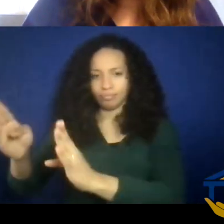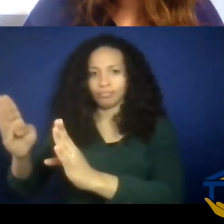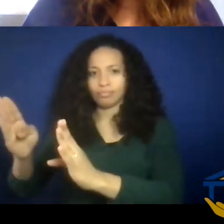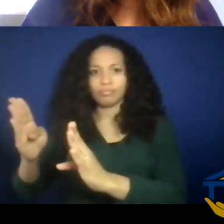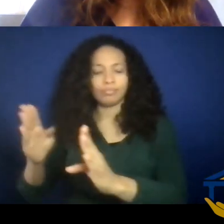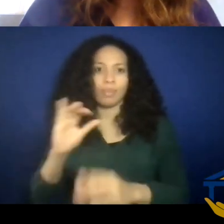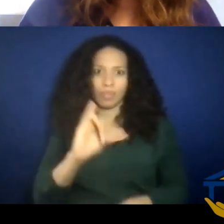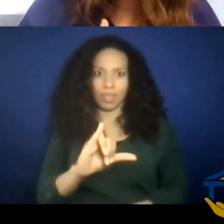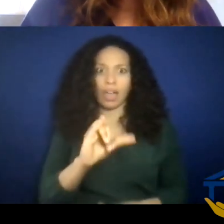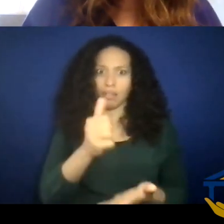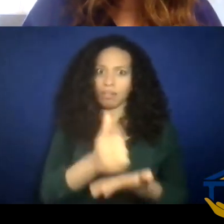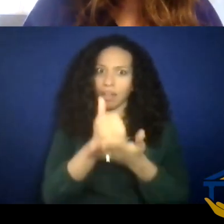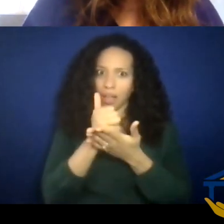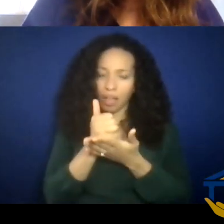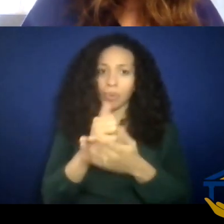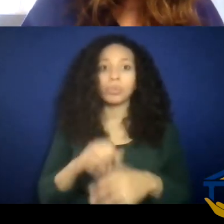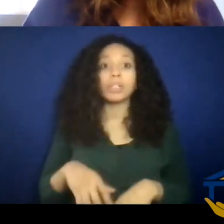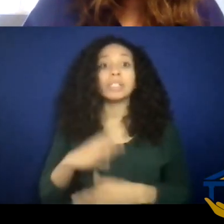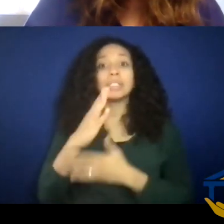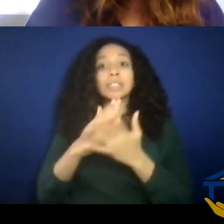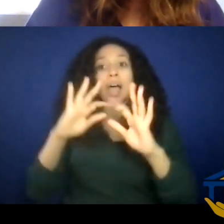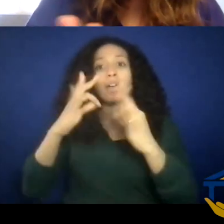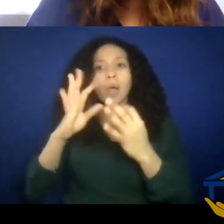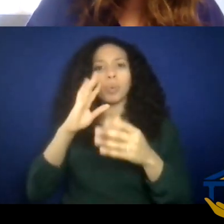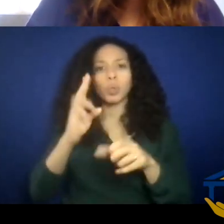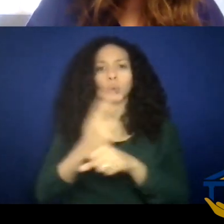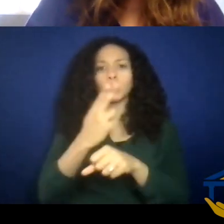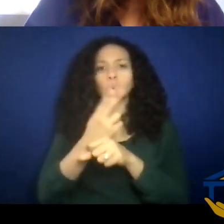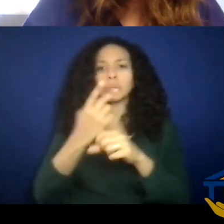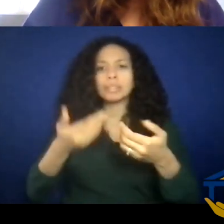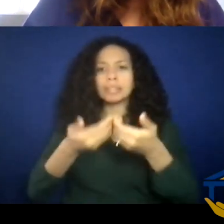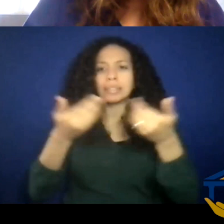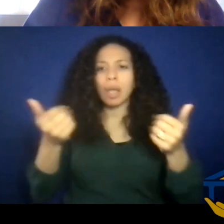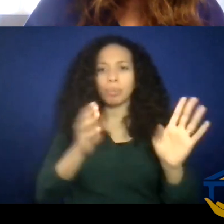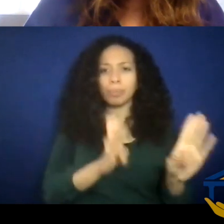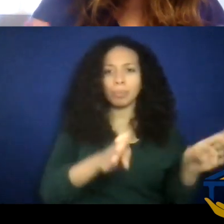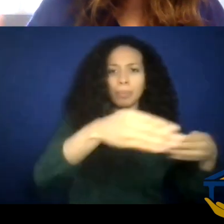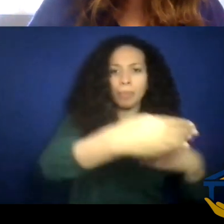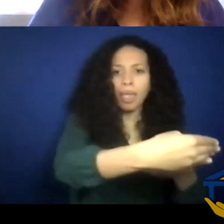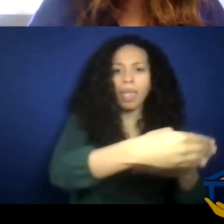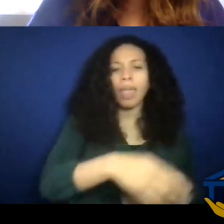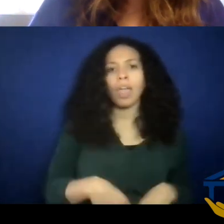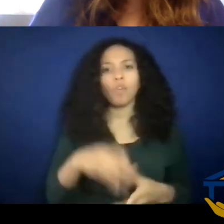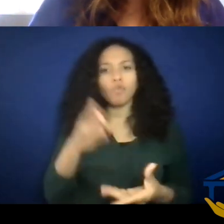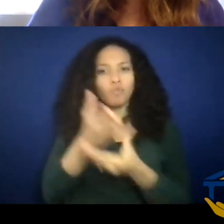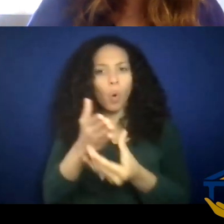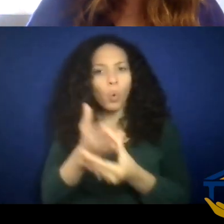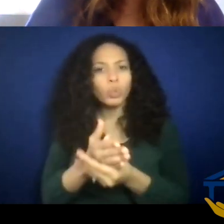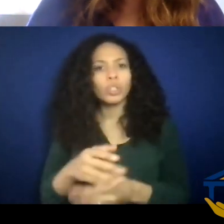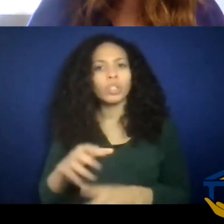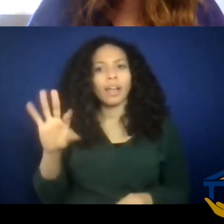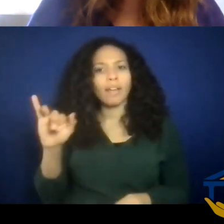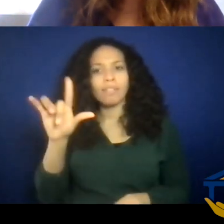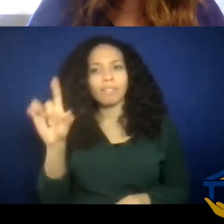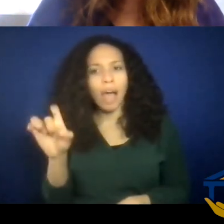do a separate bin or a separate folder or file for each school year. That can be very helpful